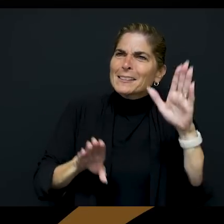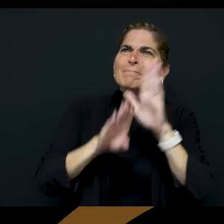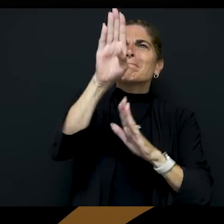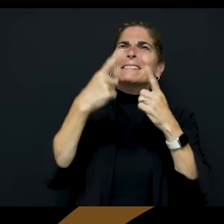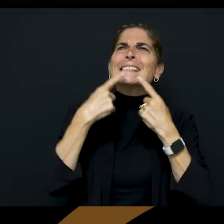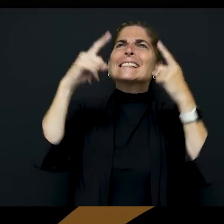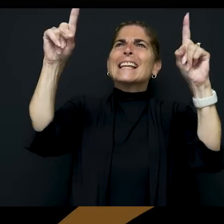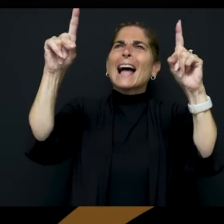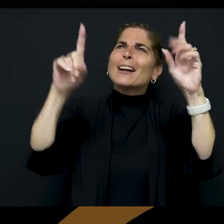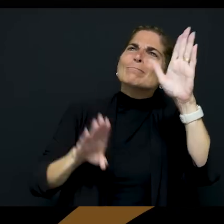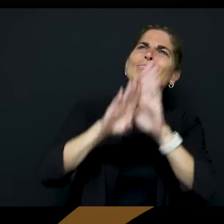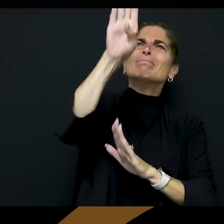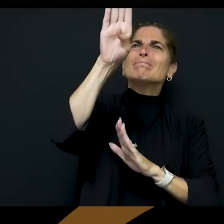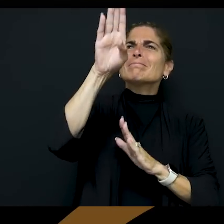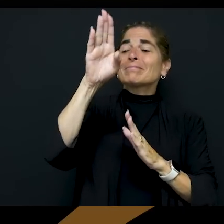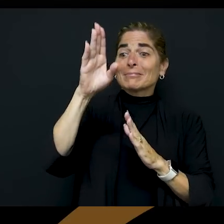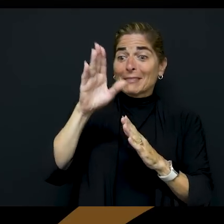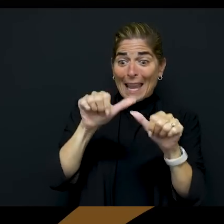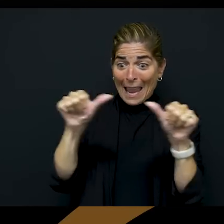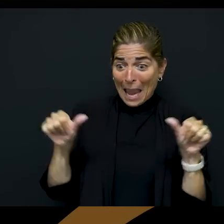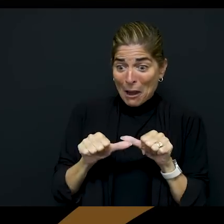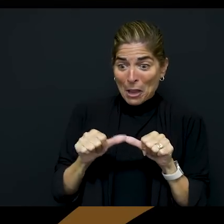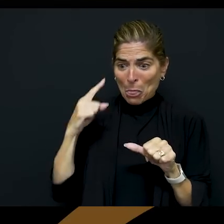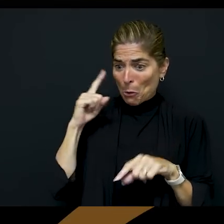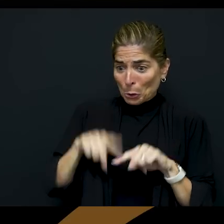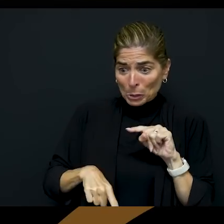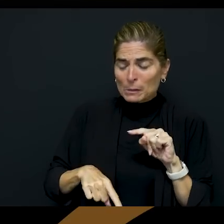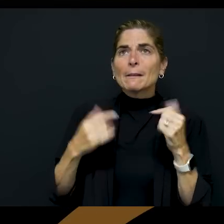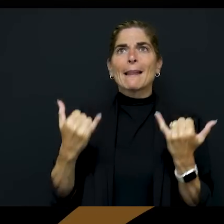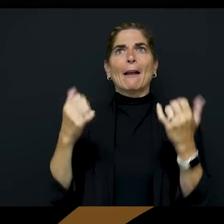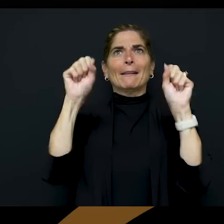and to excel in an area that we know that they can excel. It's just wonderful.